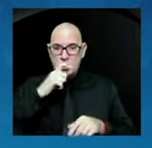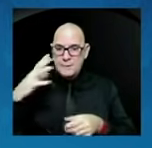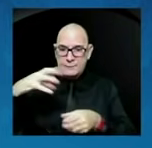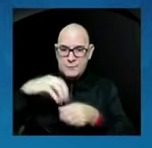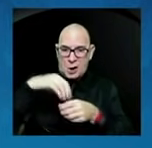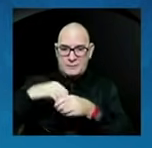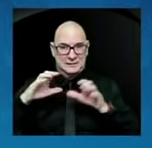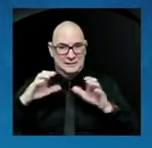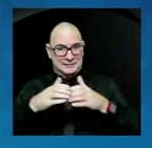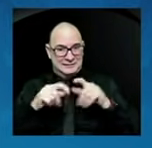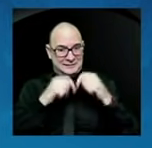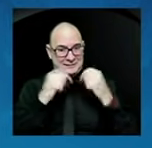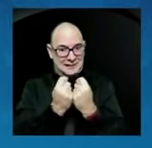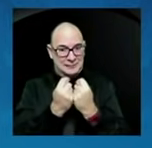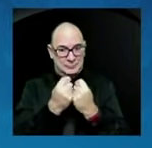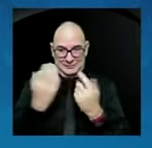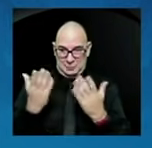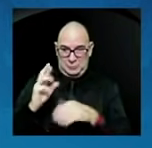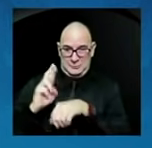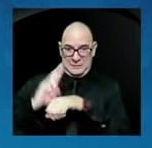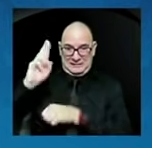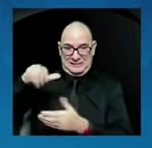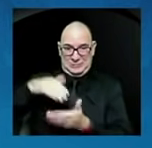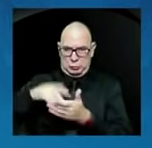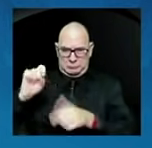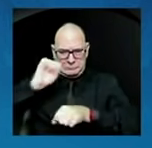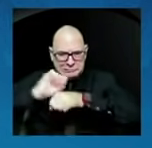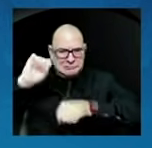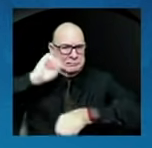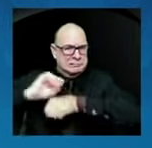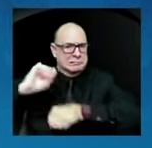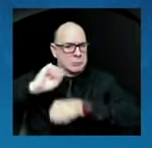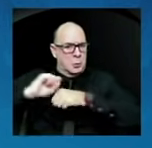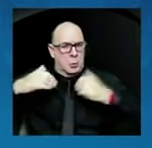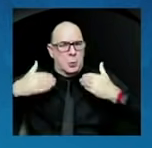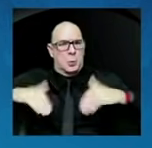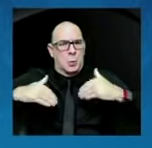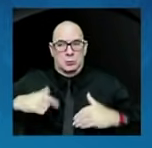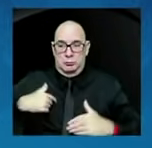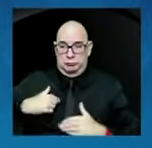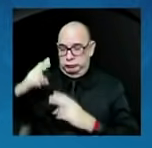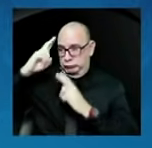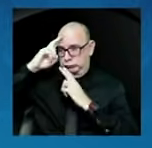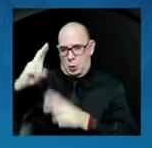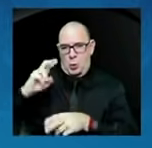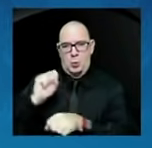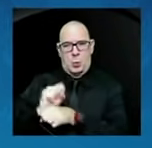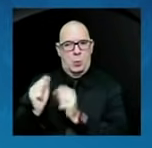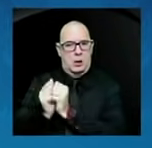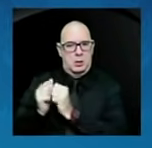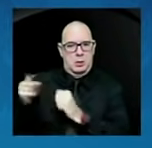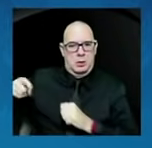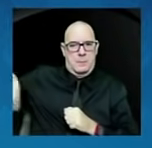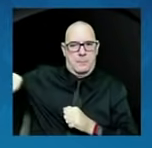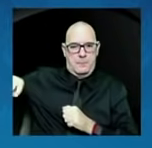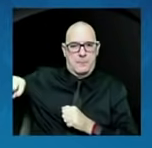AND ENGINEERS OF THE PEOPLE WHERE THIS WORK IS DONE.T NASA